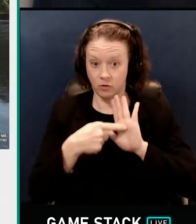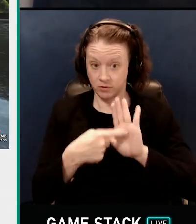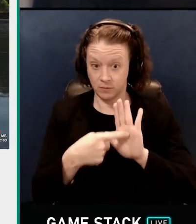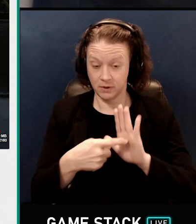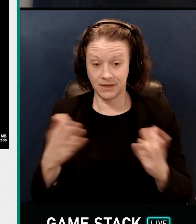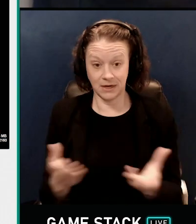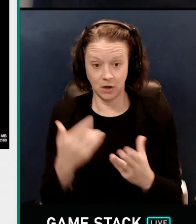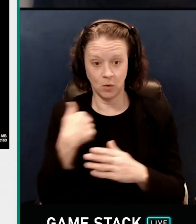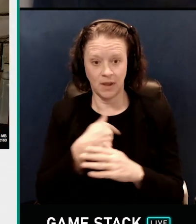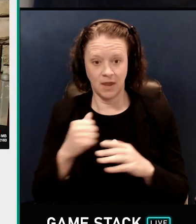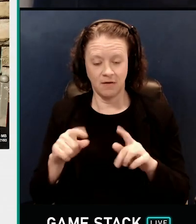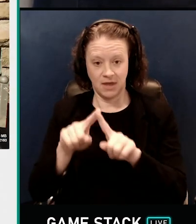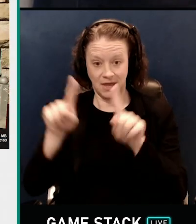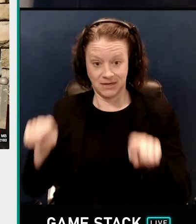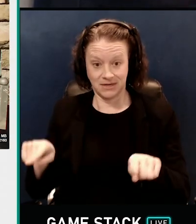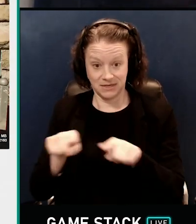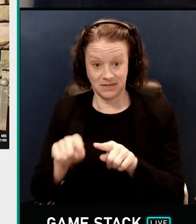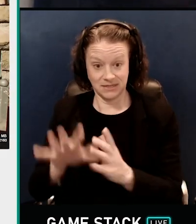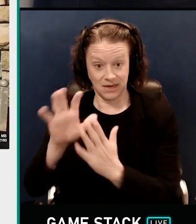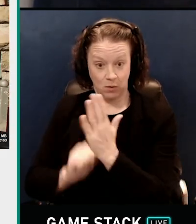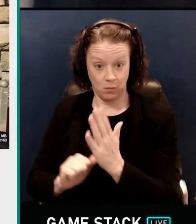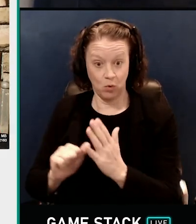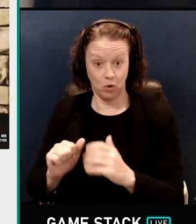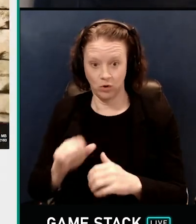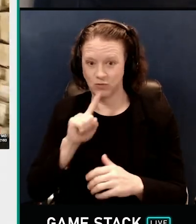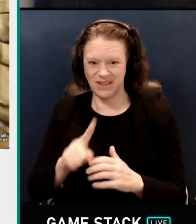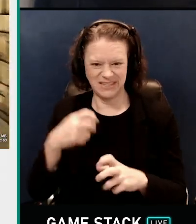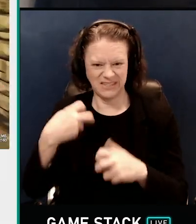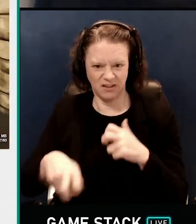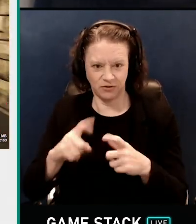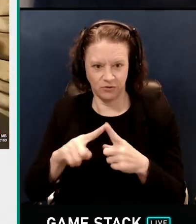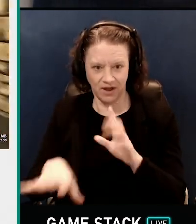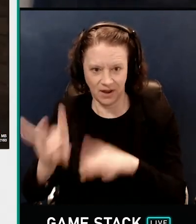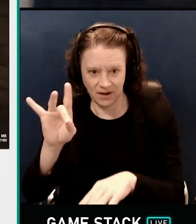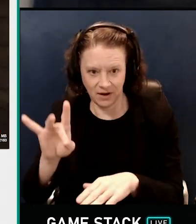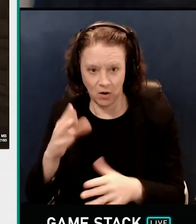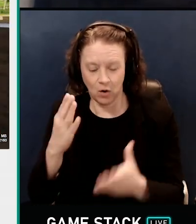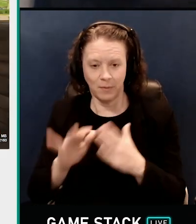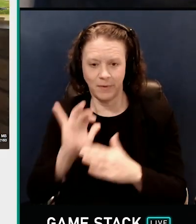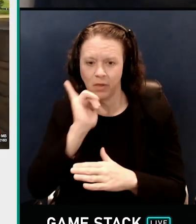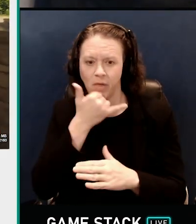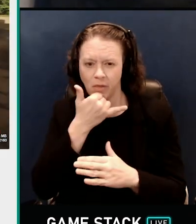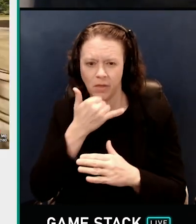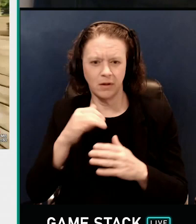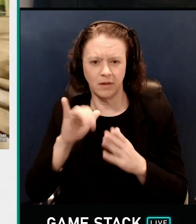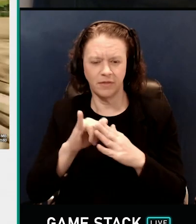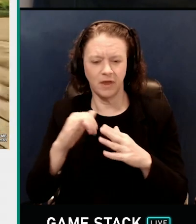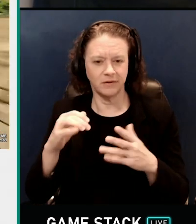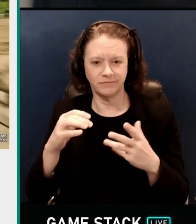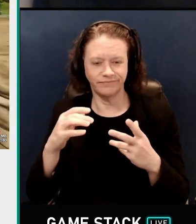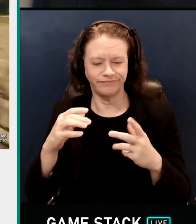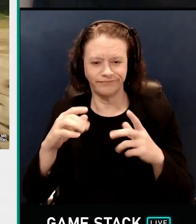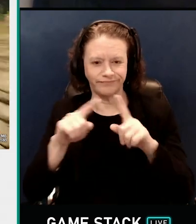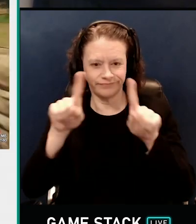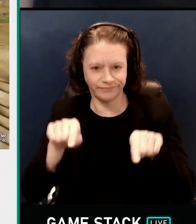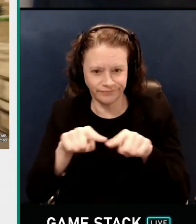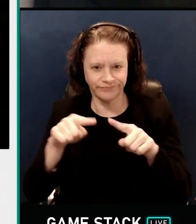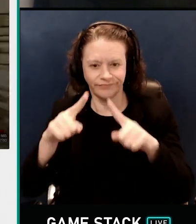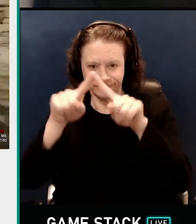discount boards in a very difficult to reach location, or it could be a piece of misplaced geometry, or a button that's missing from the game.